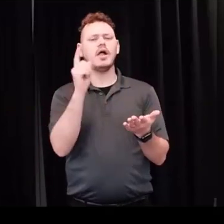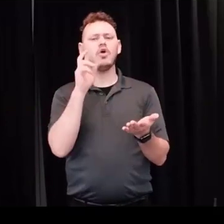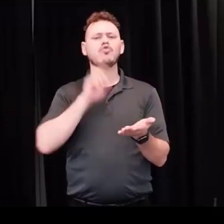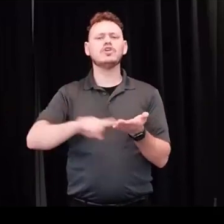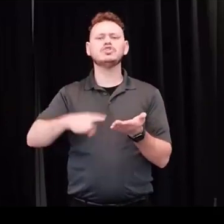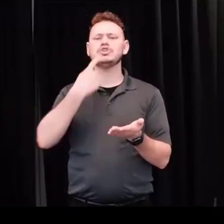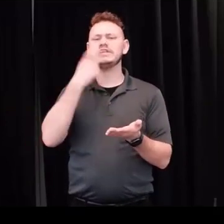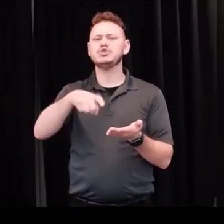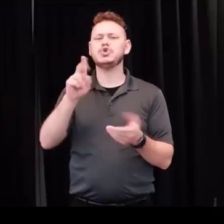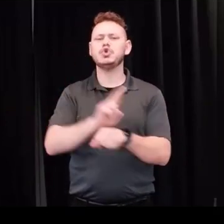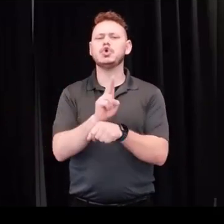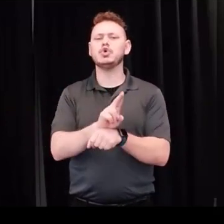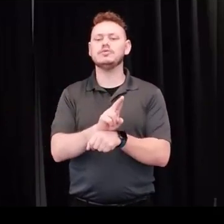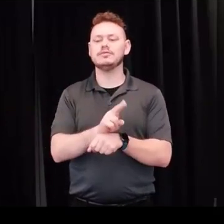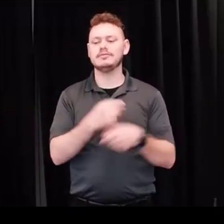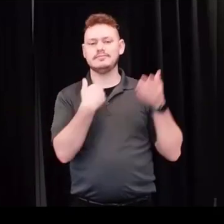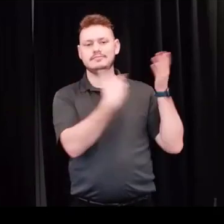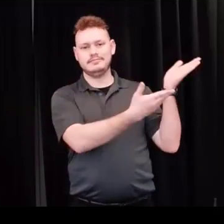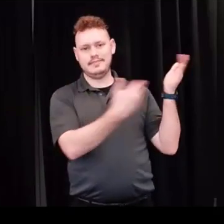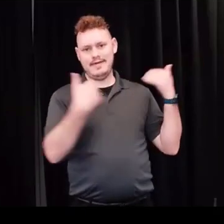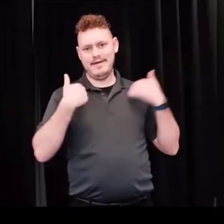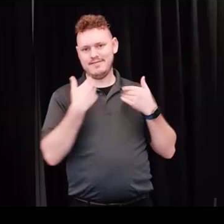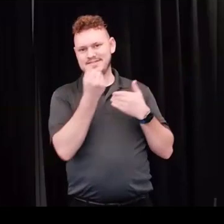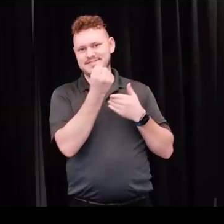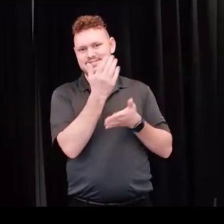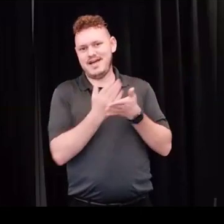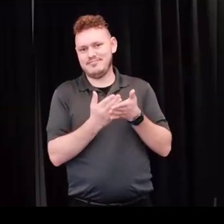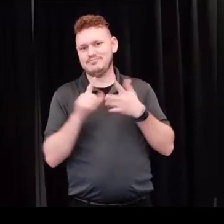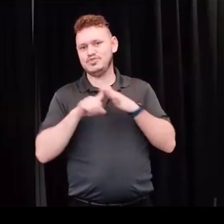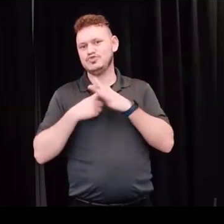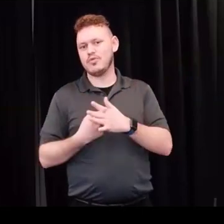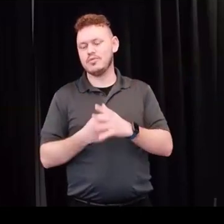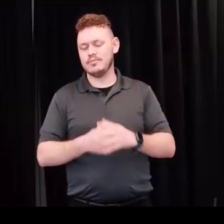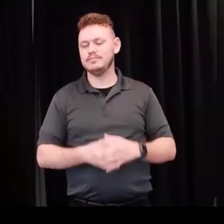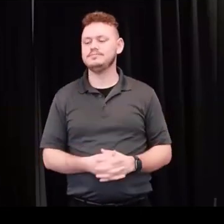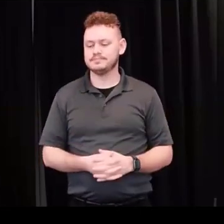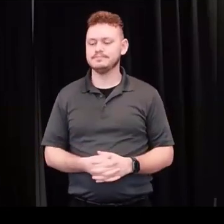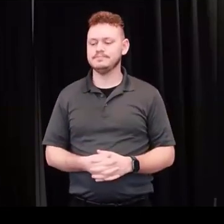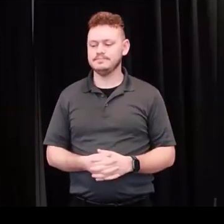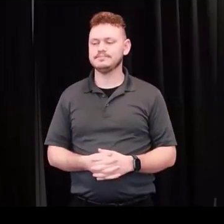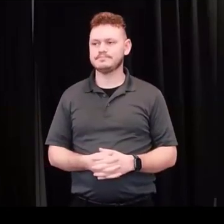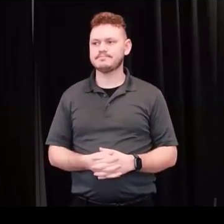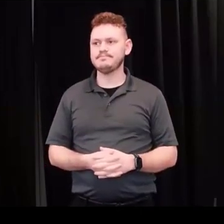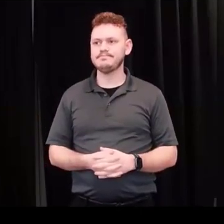should do this?" So we've given you some of those things to start with and we just wanted to open it